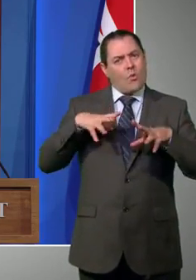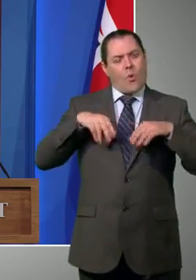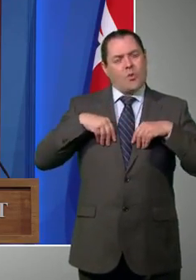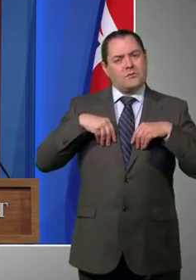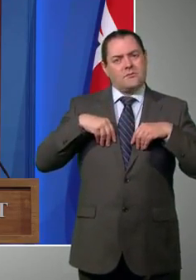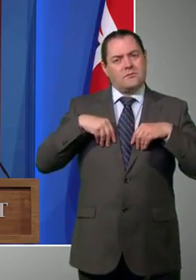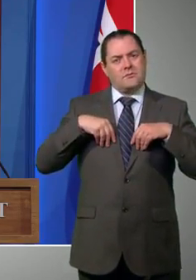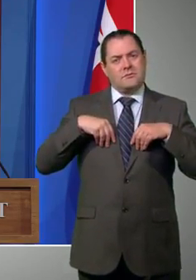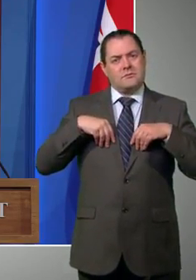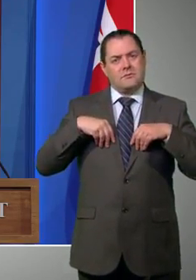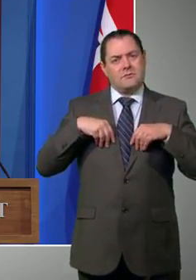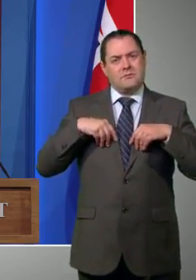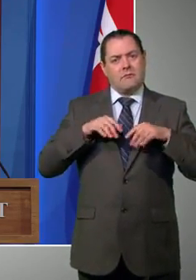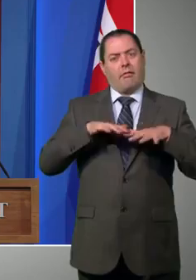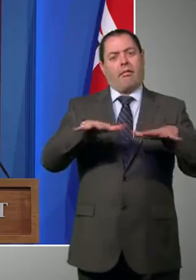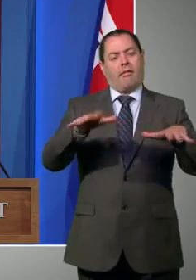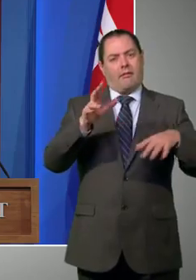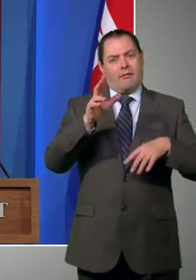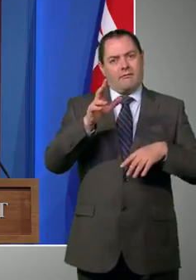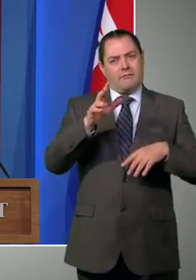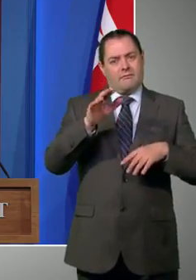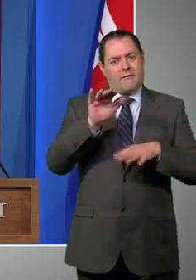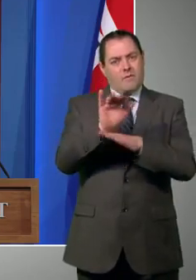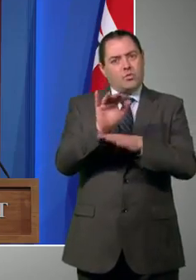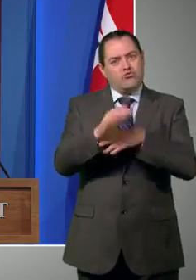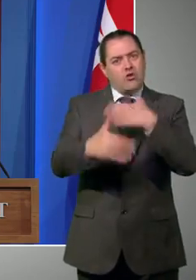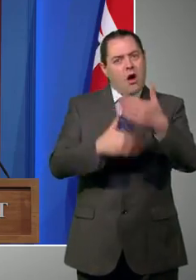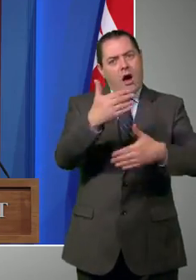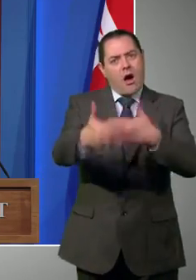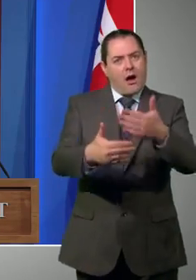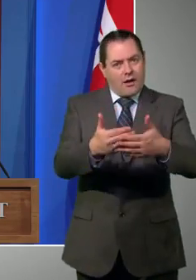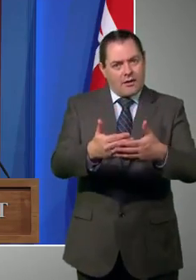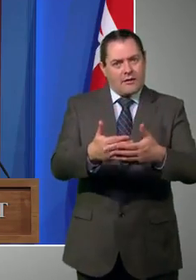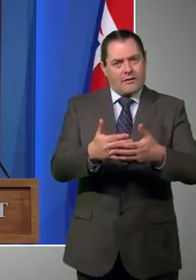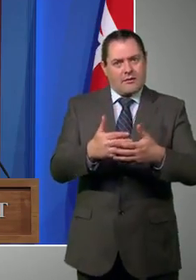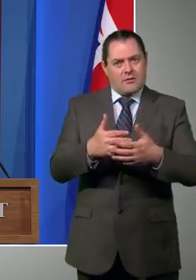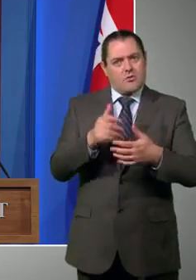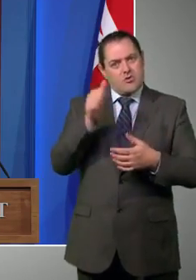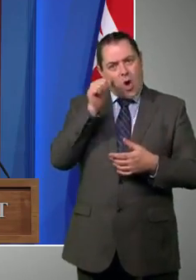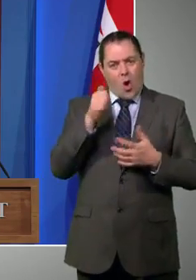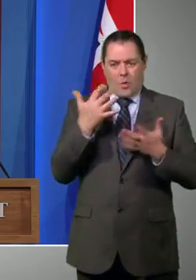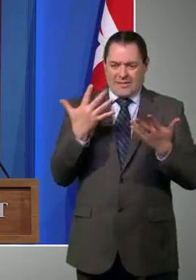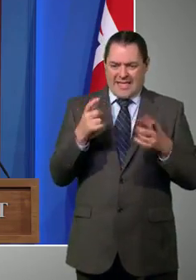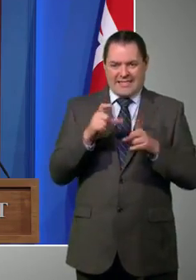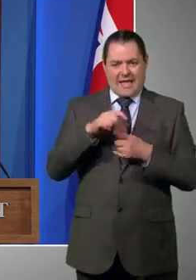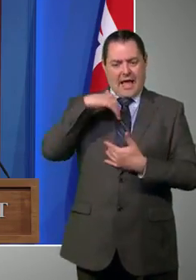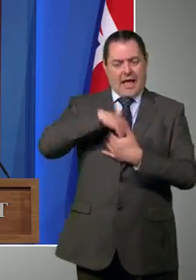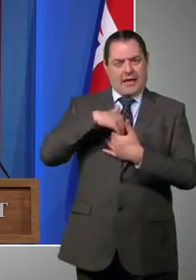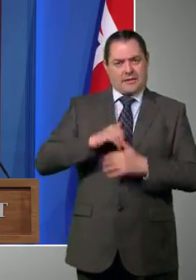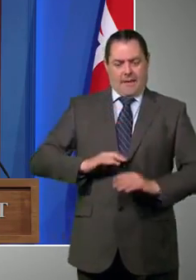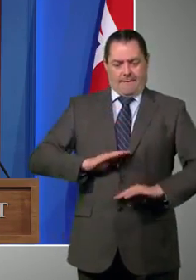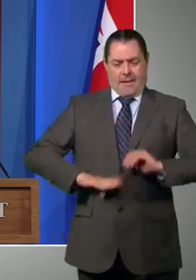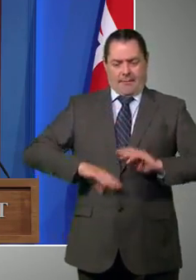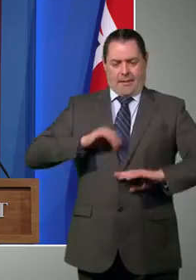symptomatic and be able to transmit infection for for subsequent incubation period. so from an interventional